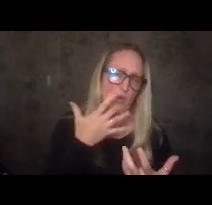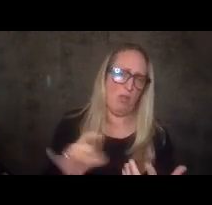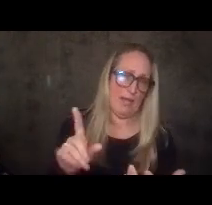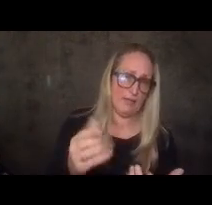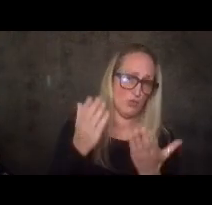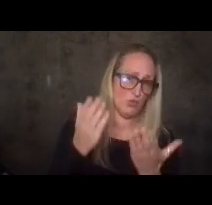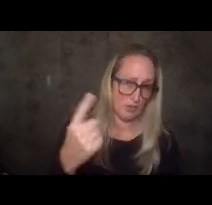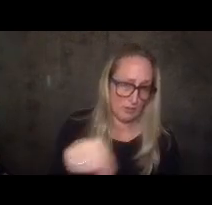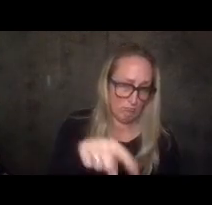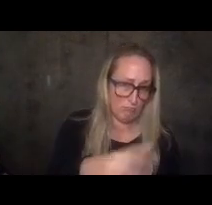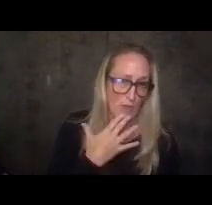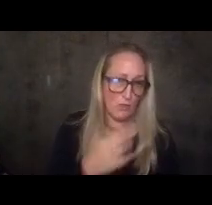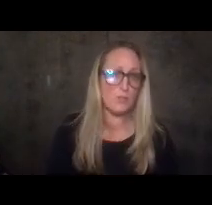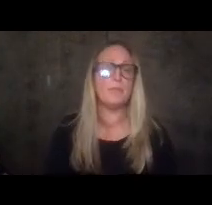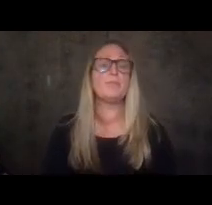Now the next section text